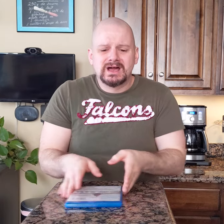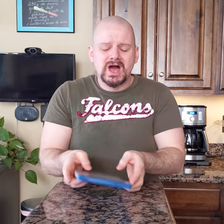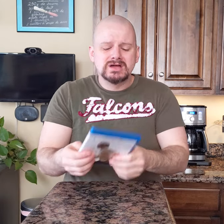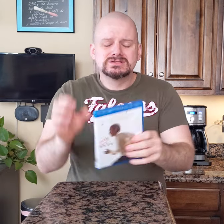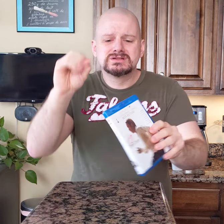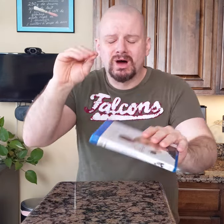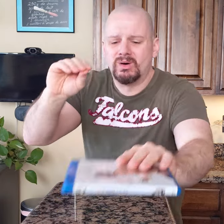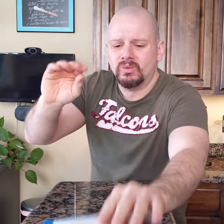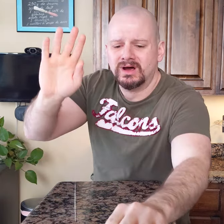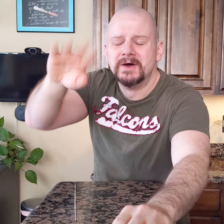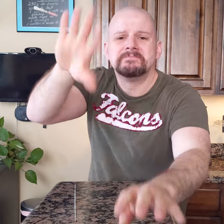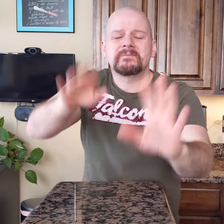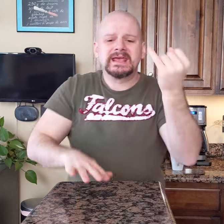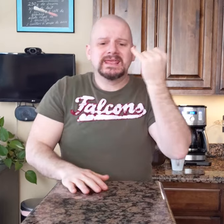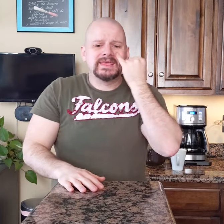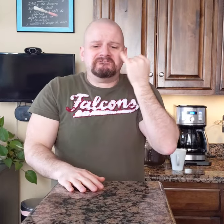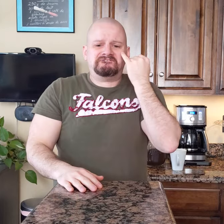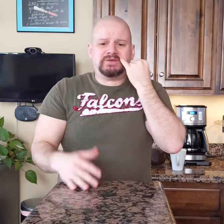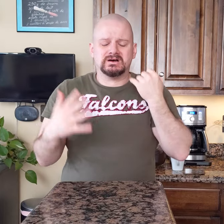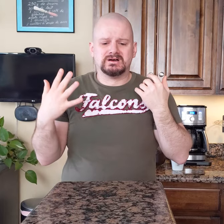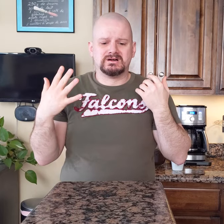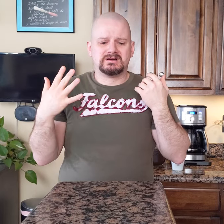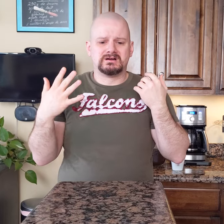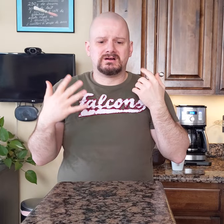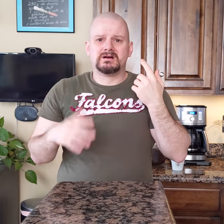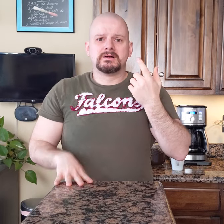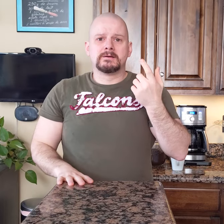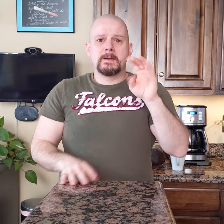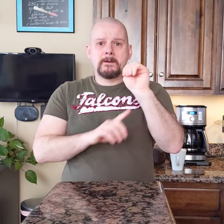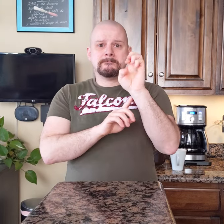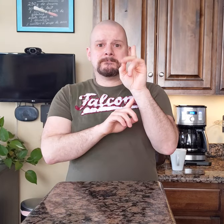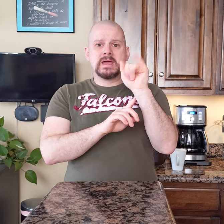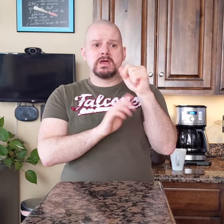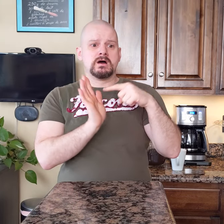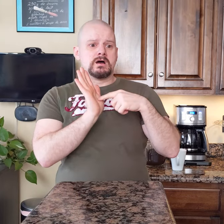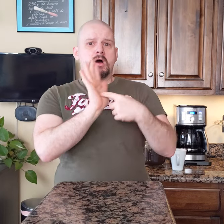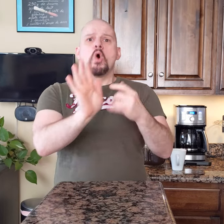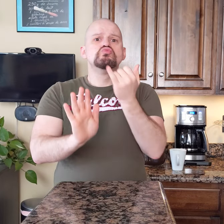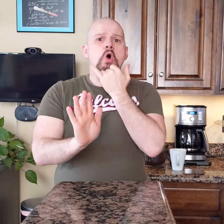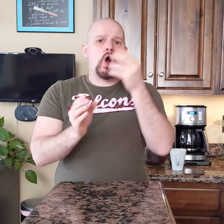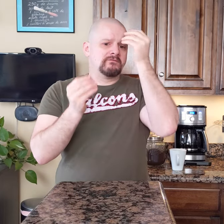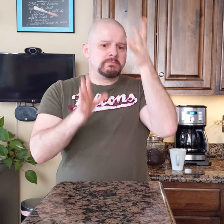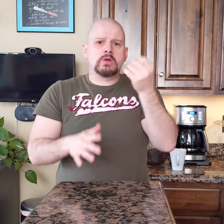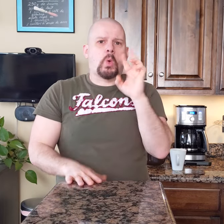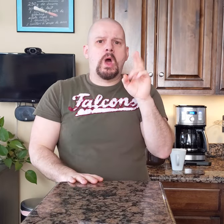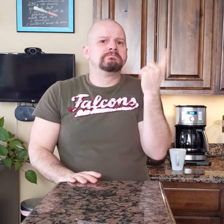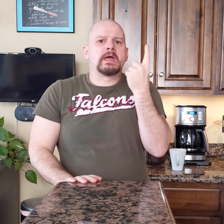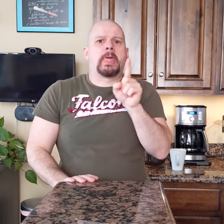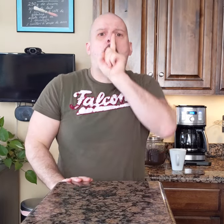So suppose a media is showing a wrong information and does not say anything.